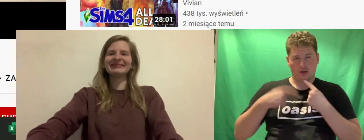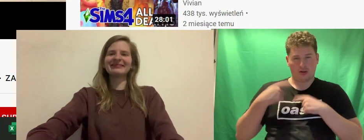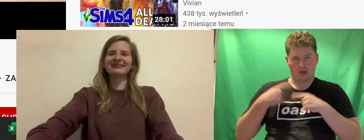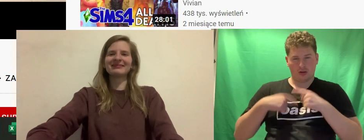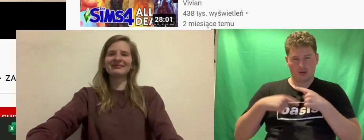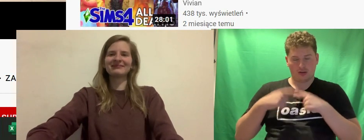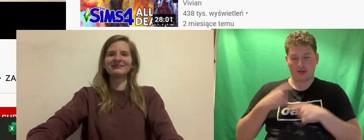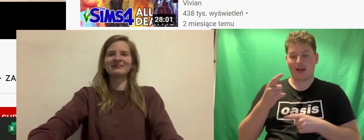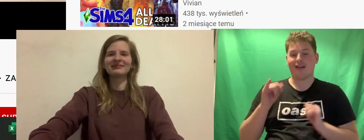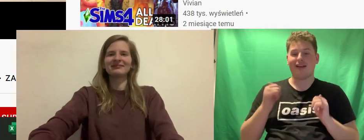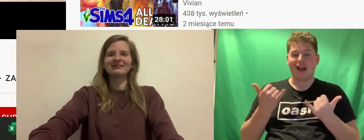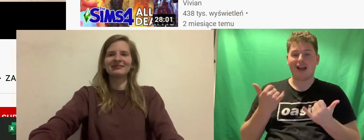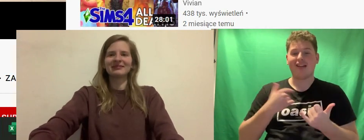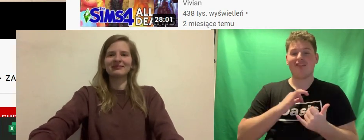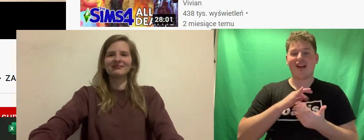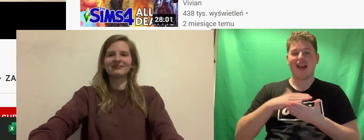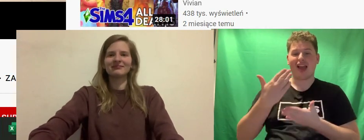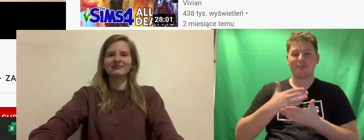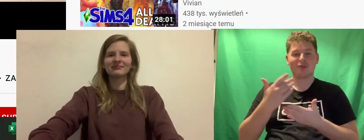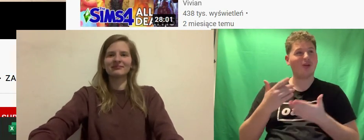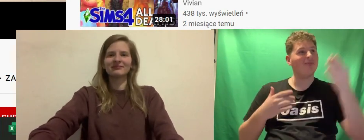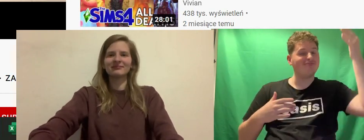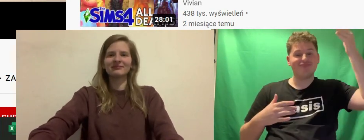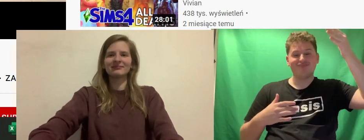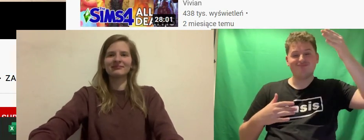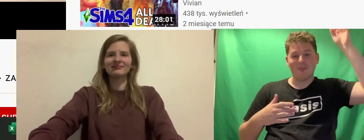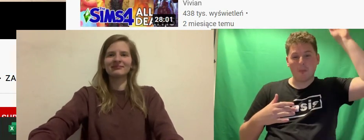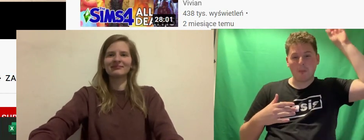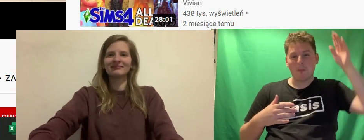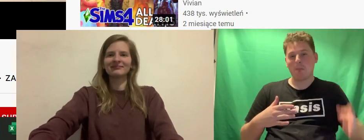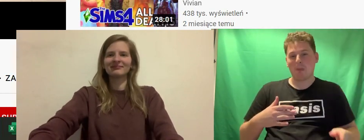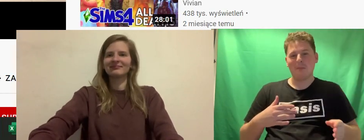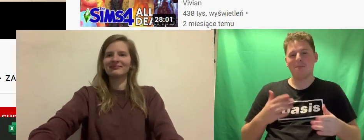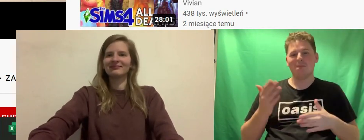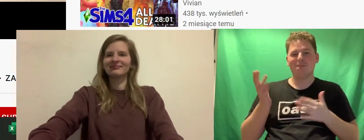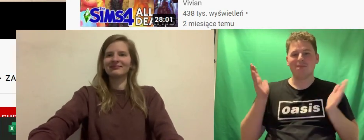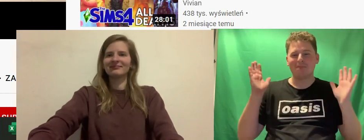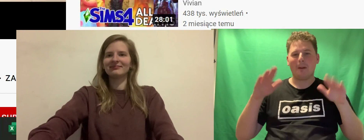A: Just remember my life records? 25 generations? I wanted to continue but unfortunately because